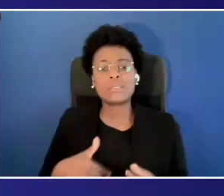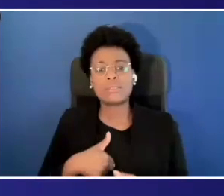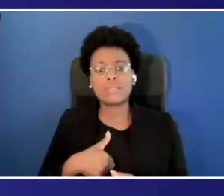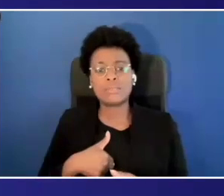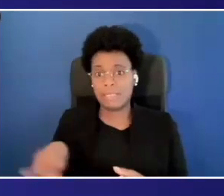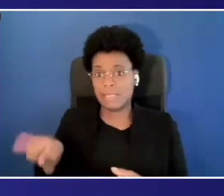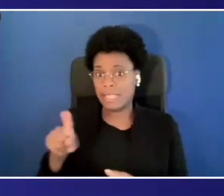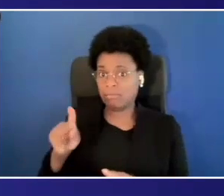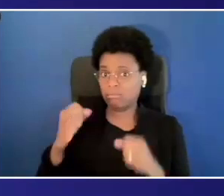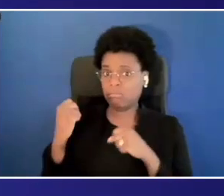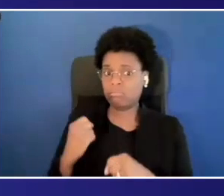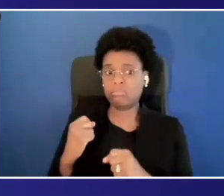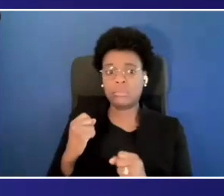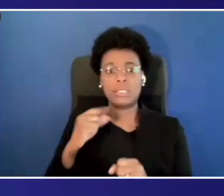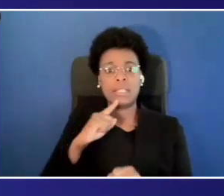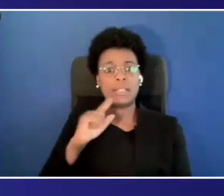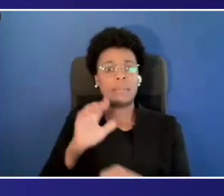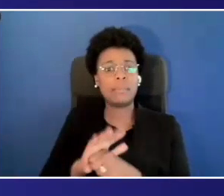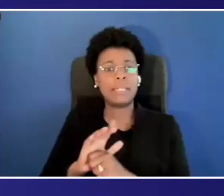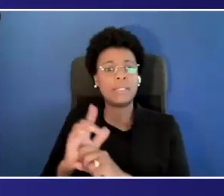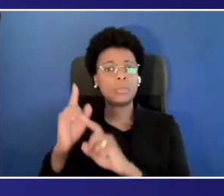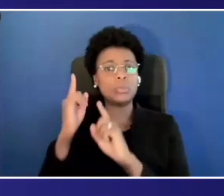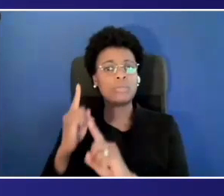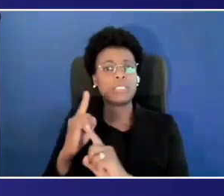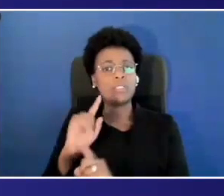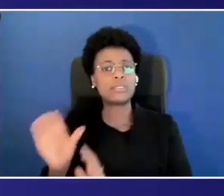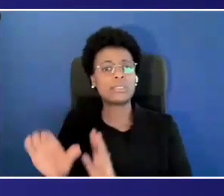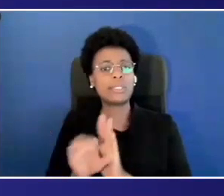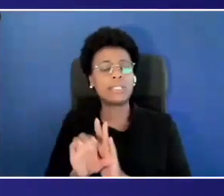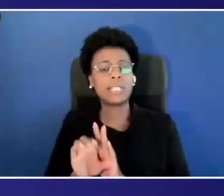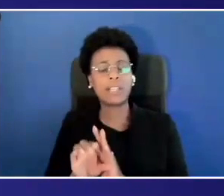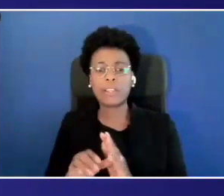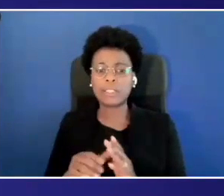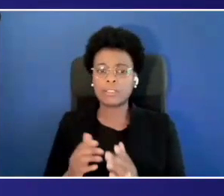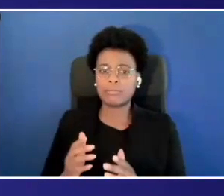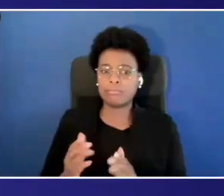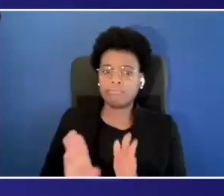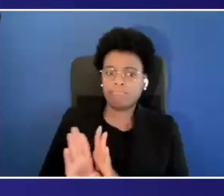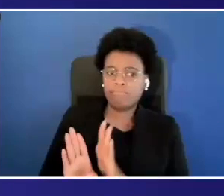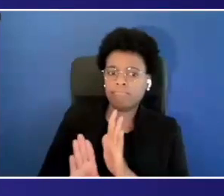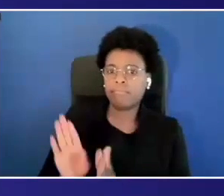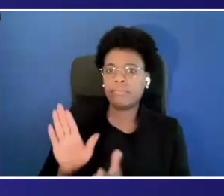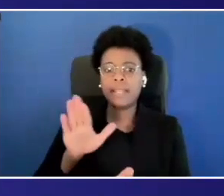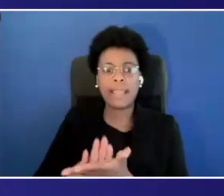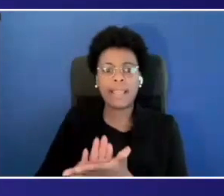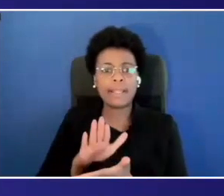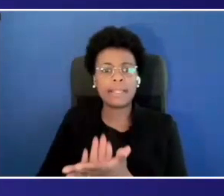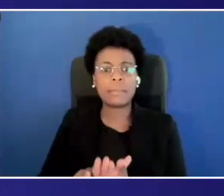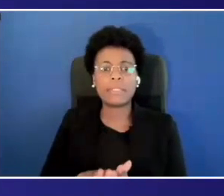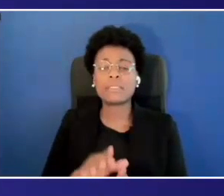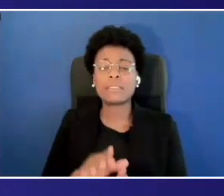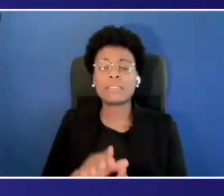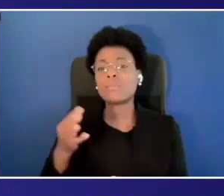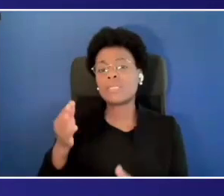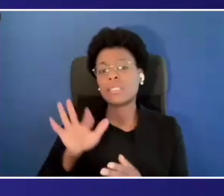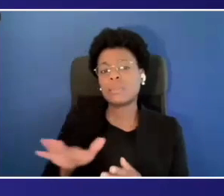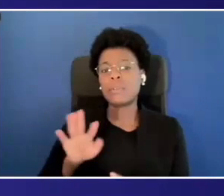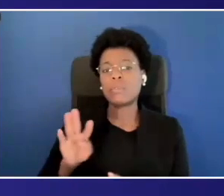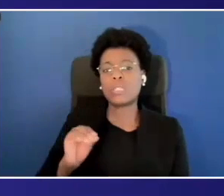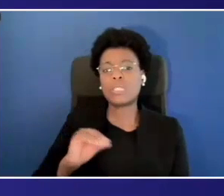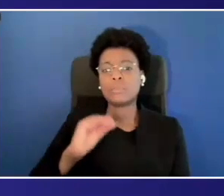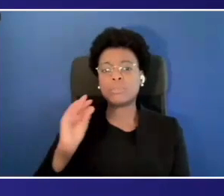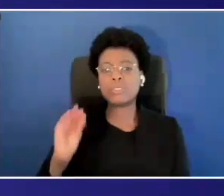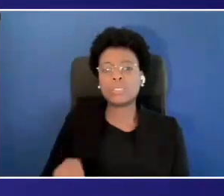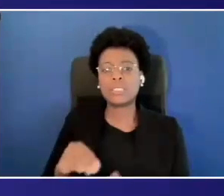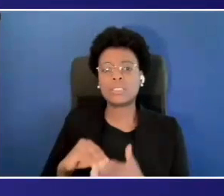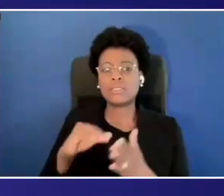Nearly 40% of all students attending a private nonprofit college or university at the undergraduate level receive the Pell Grant.